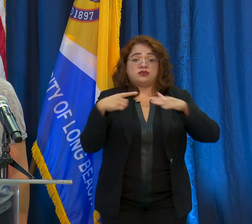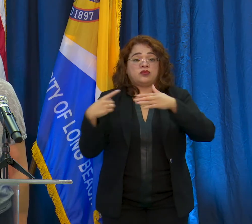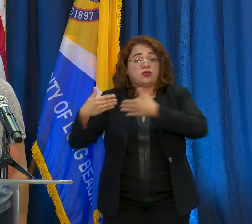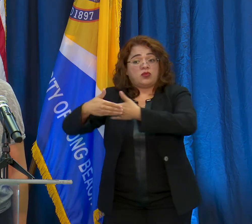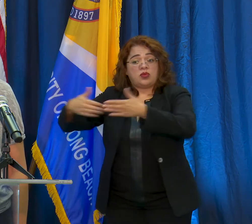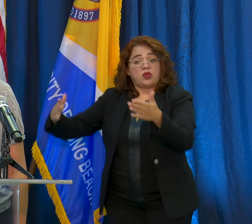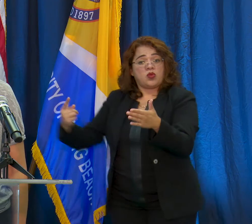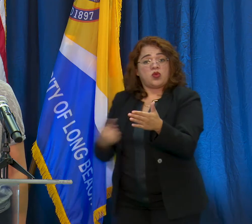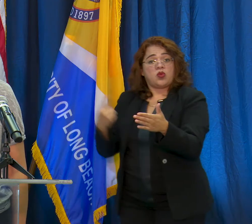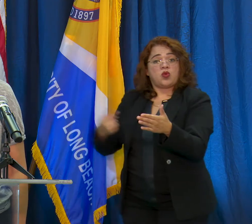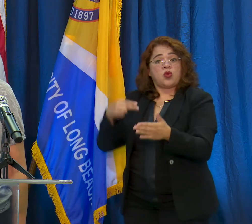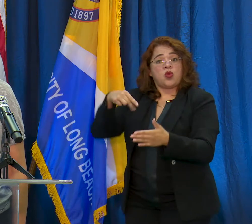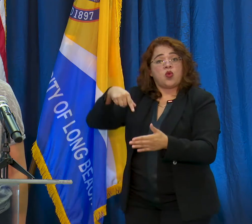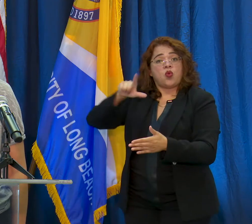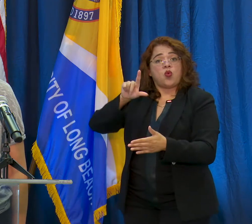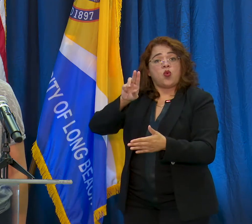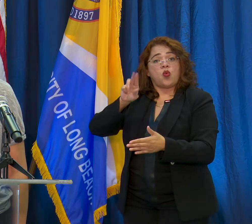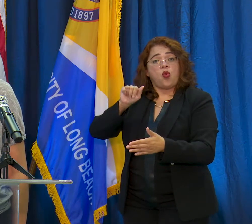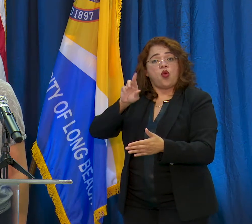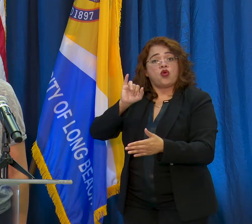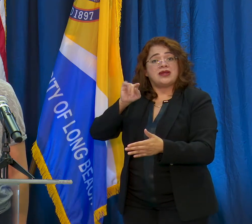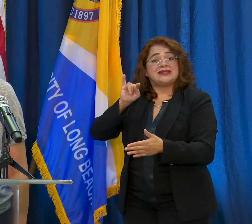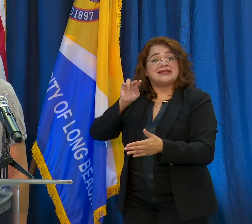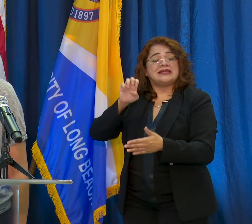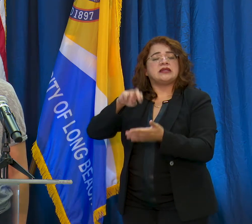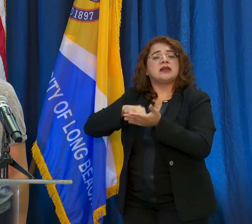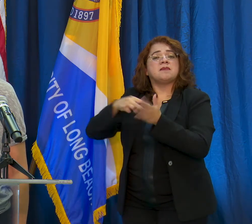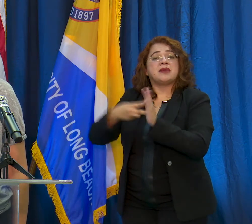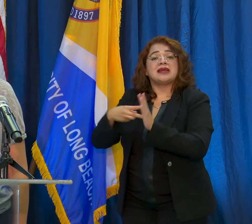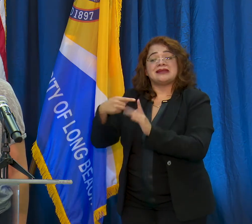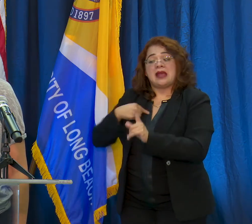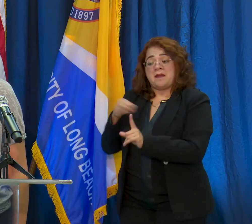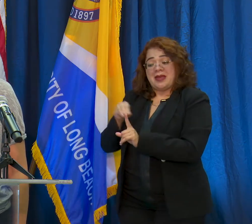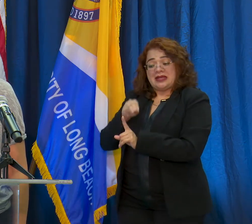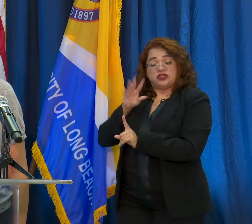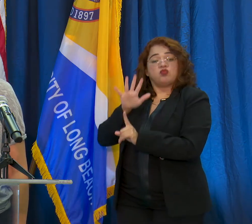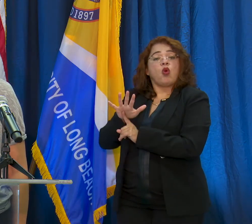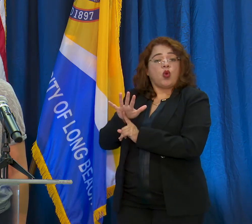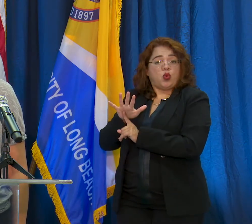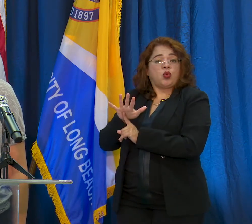and again quarantine is when you've been exposed to the virus-- that means